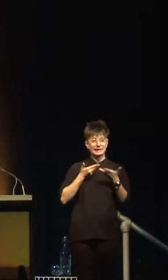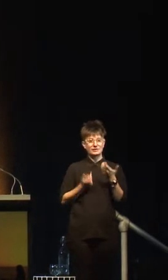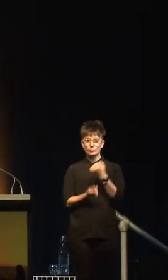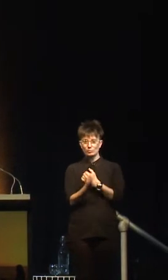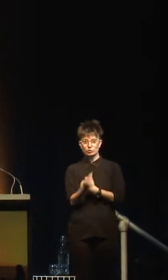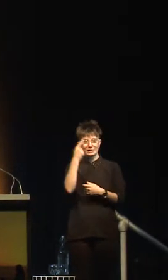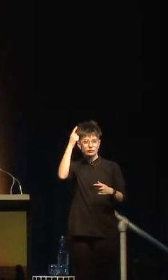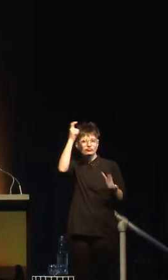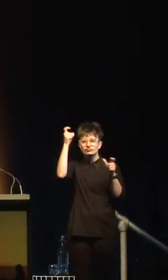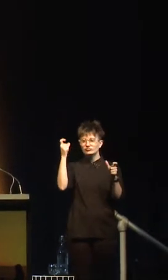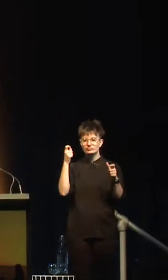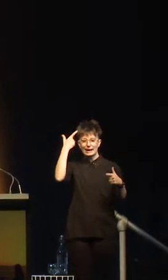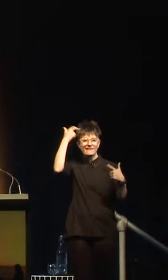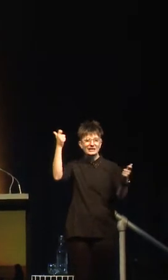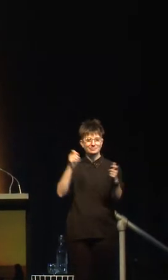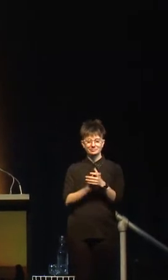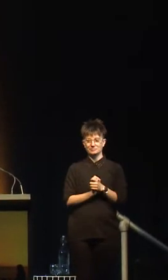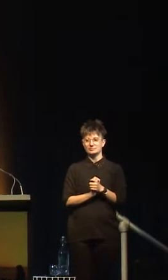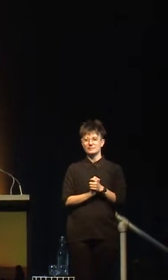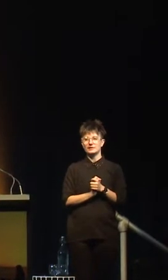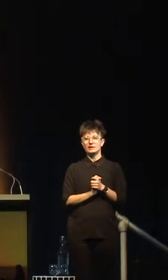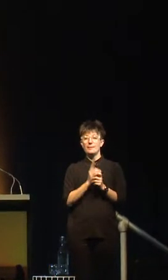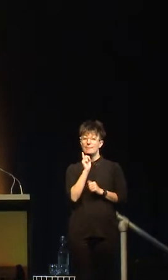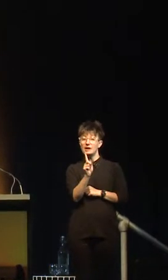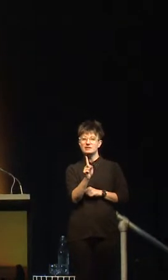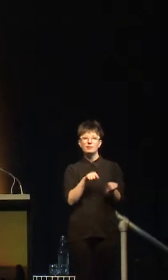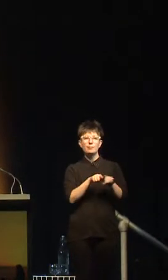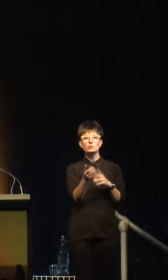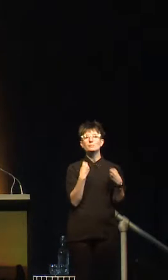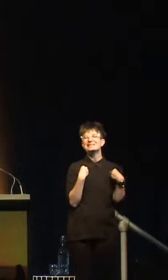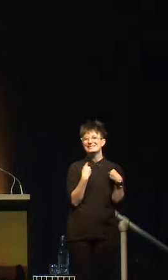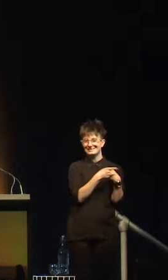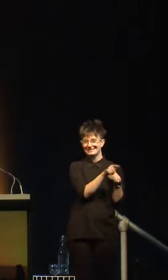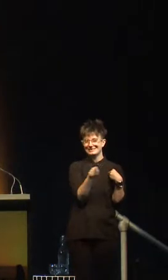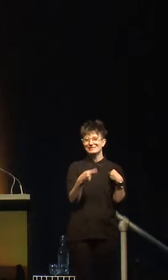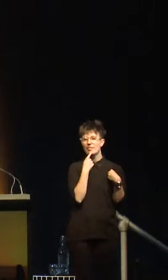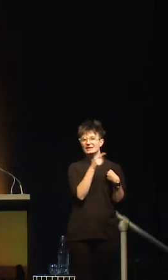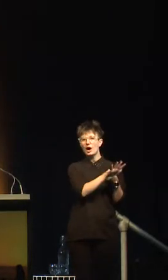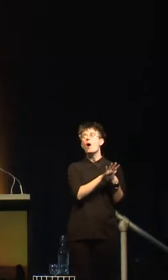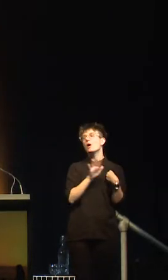most businesses will say that what you need is some kind of stable policy environment